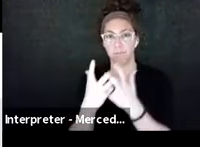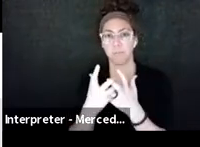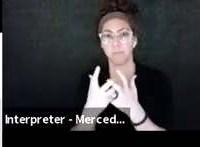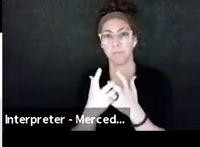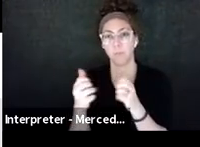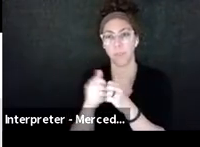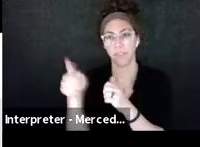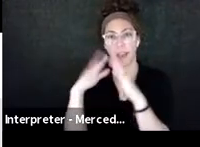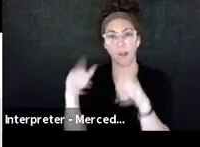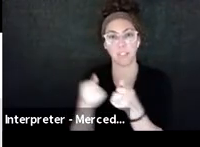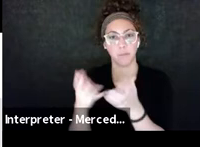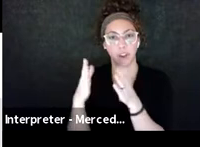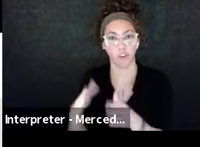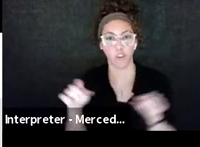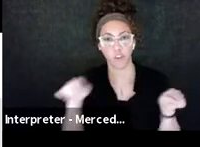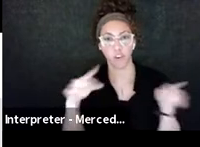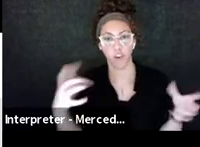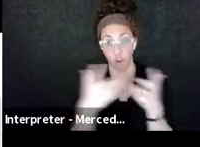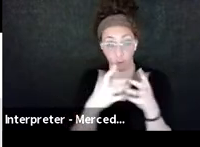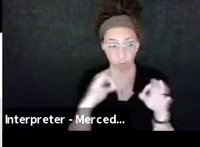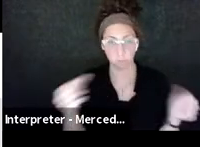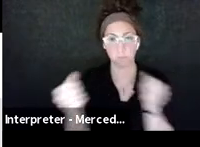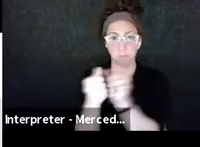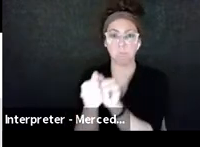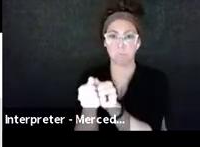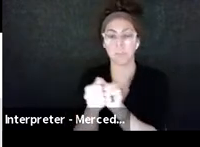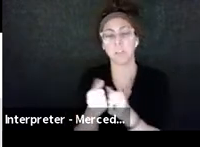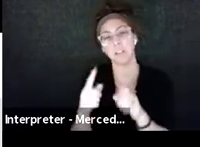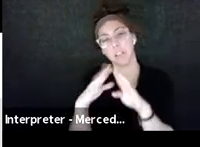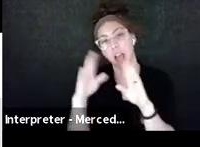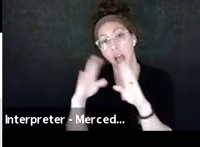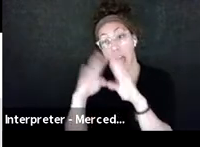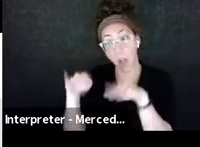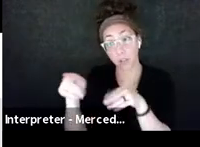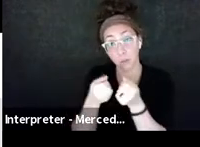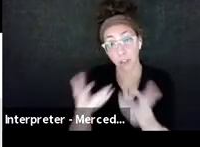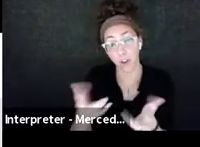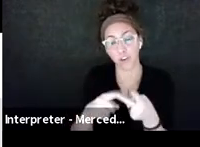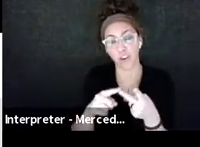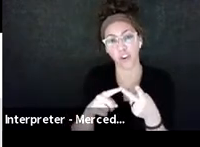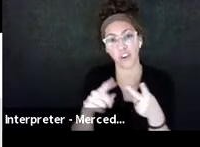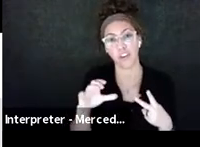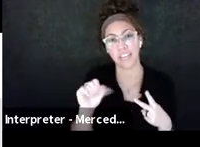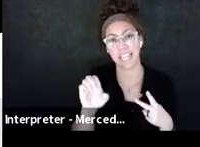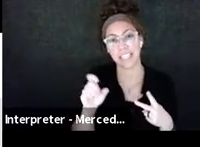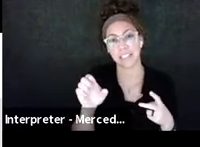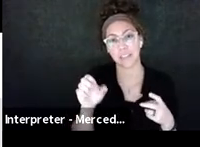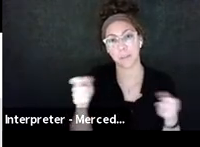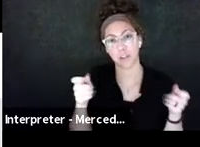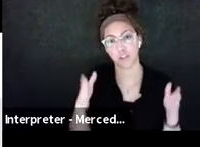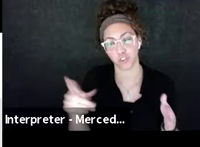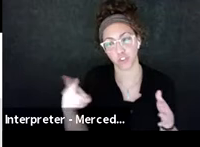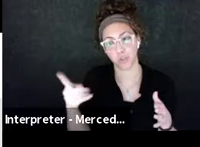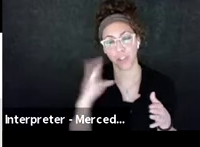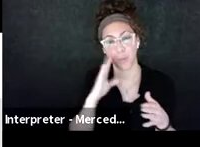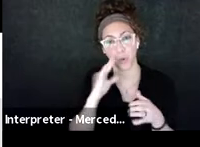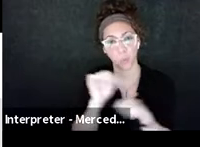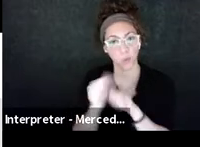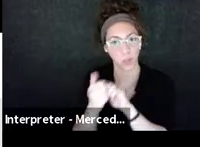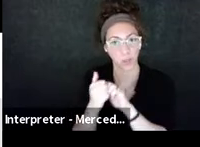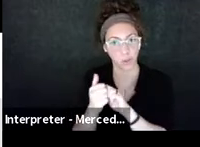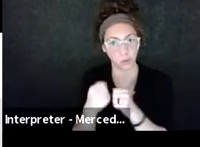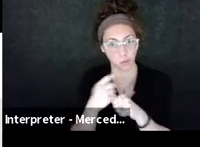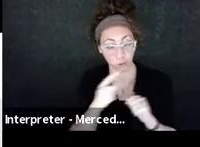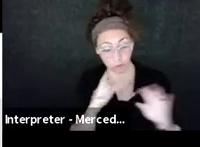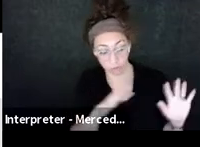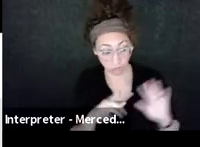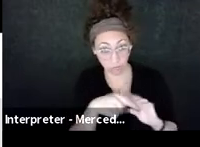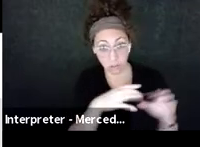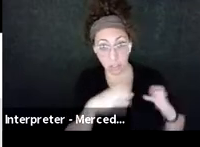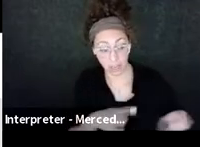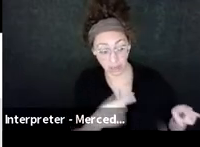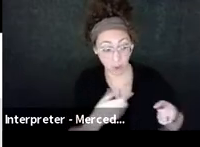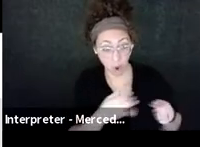maria.rodriguez: And then ultimately it is the housing provider. The case managers responsibility to work together with the navigator to ensure that they continue to provide those wraparound services to the client until they get permanently, please.